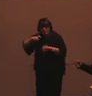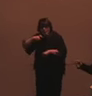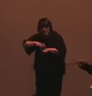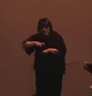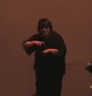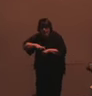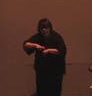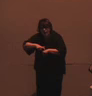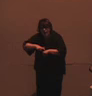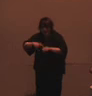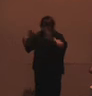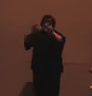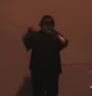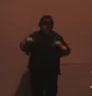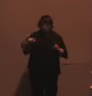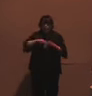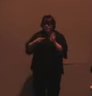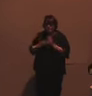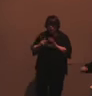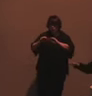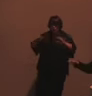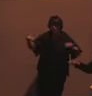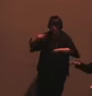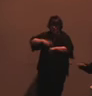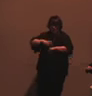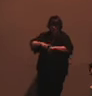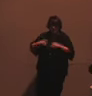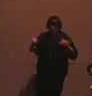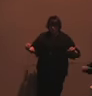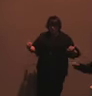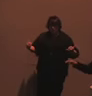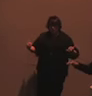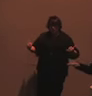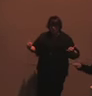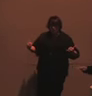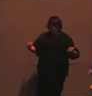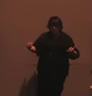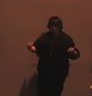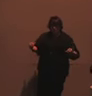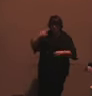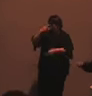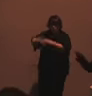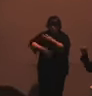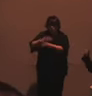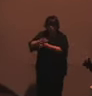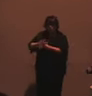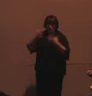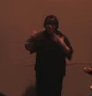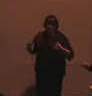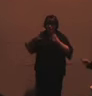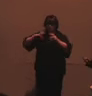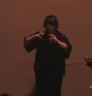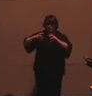or there is no space spreading behind our world. No grid systems.